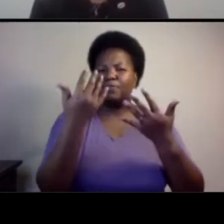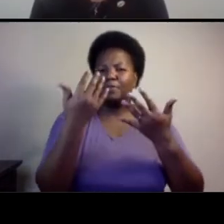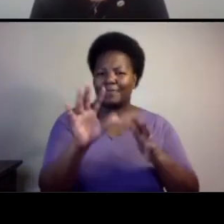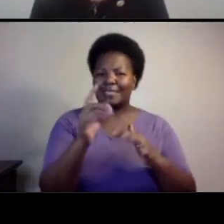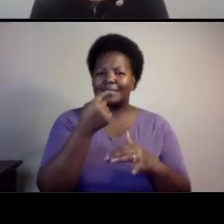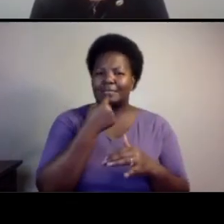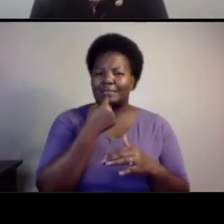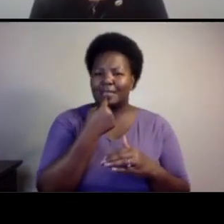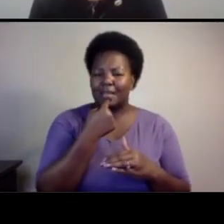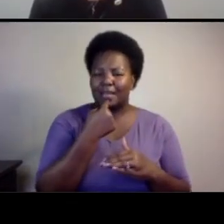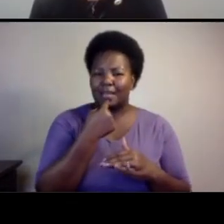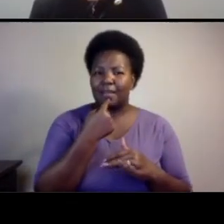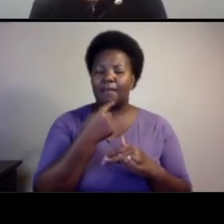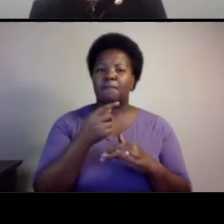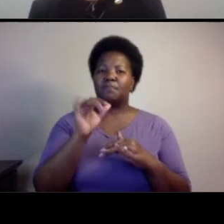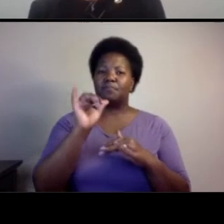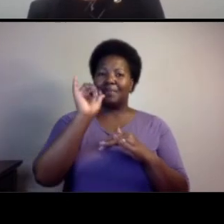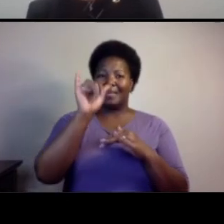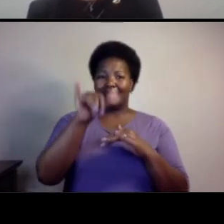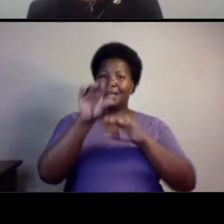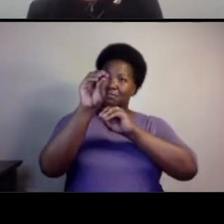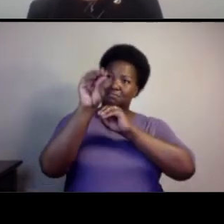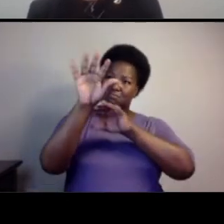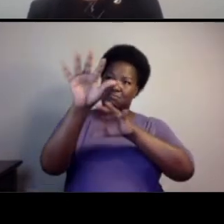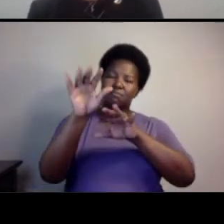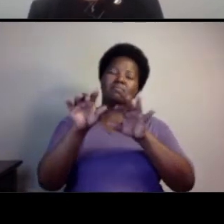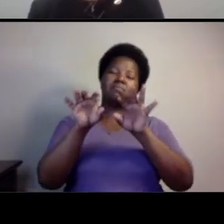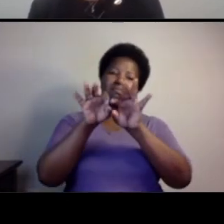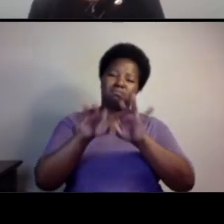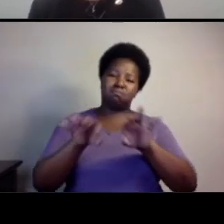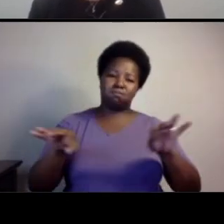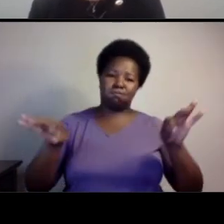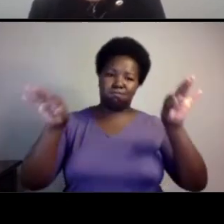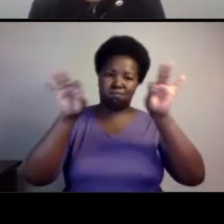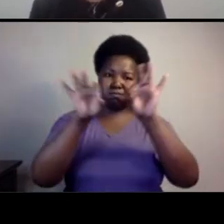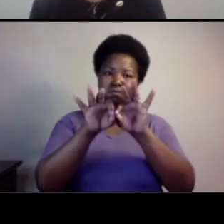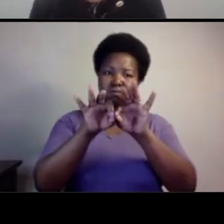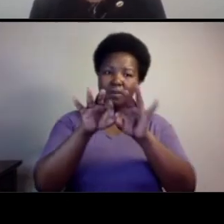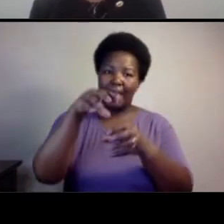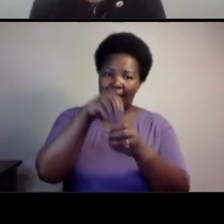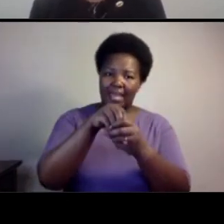cameras are part of a larger effort um within ddot where we look across the district at the